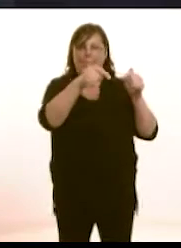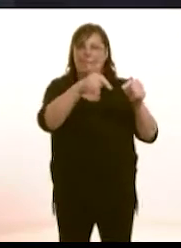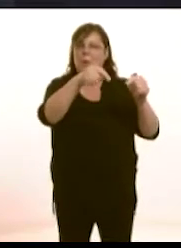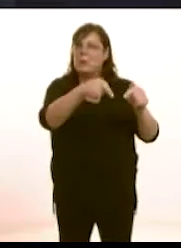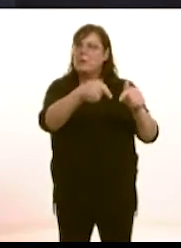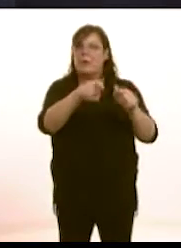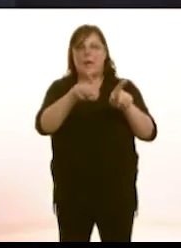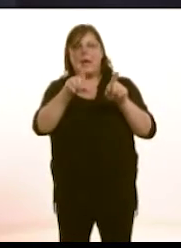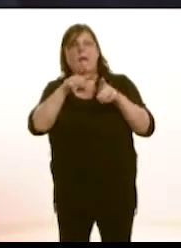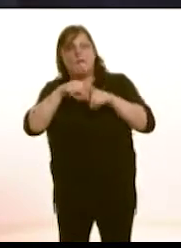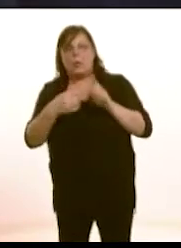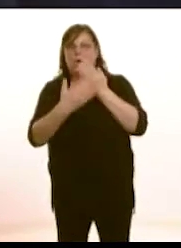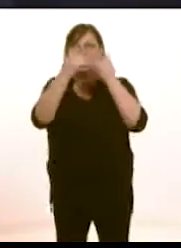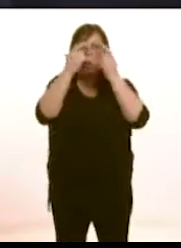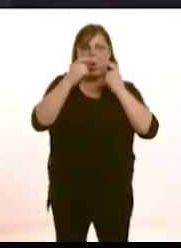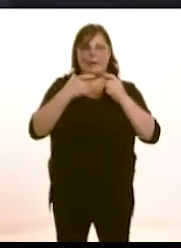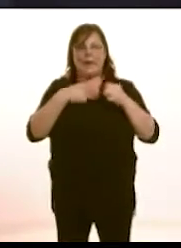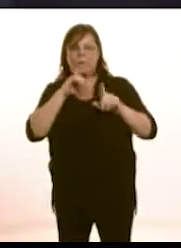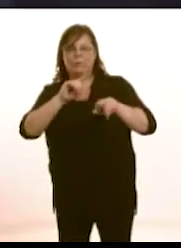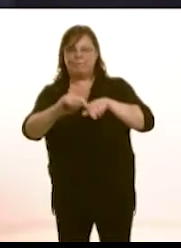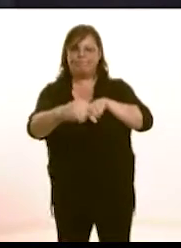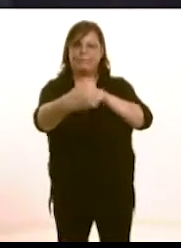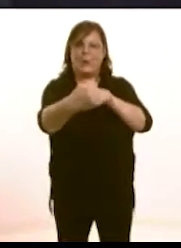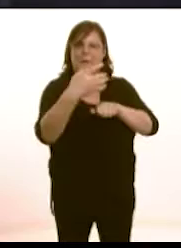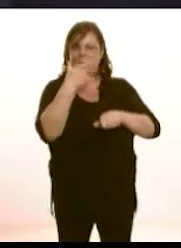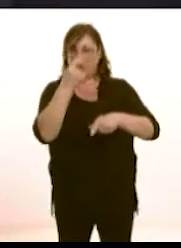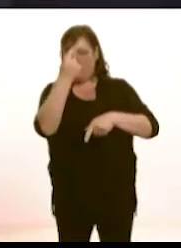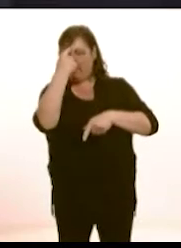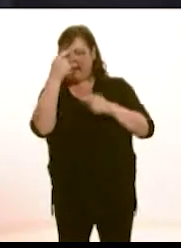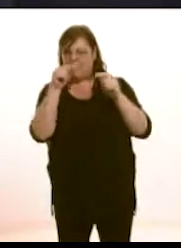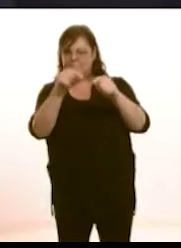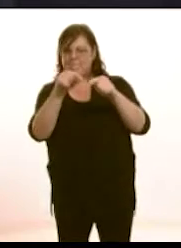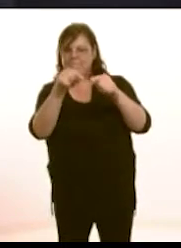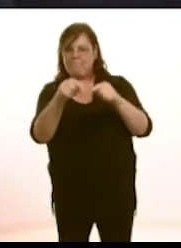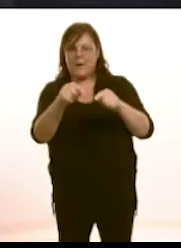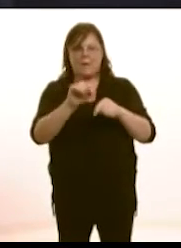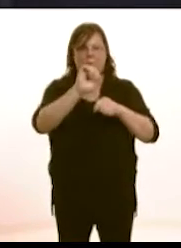introduced to tackle perpetrators who subject spouses, partners or other family members